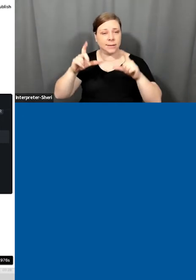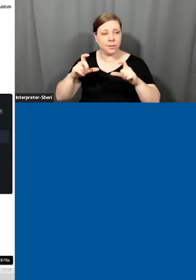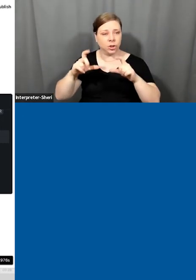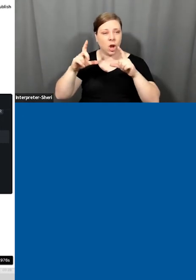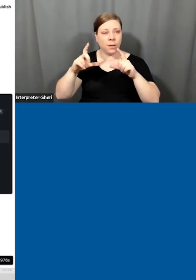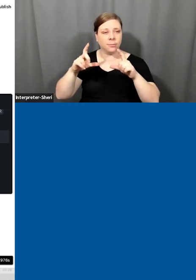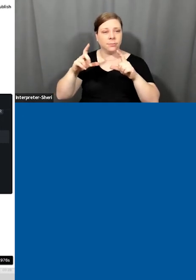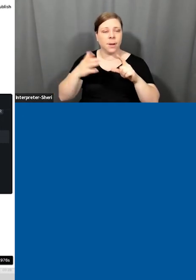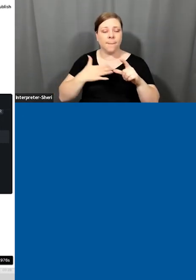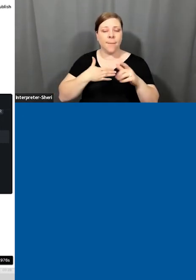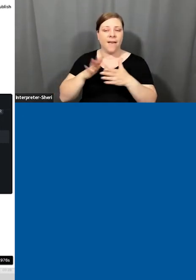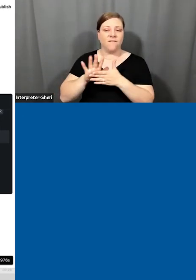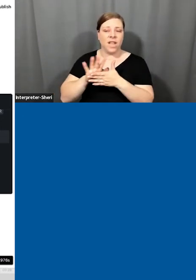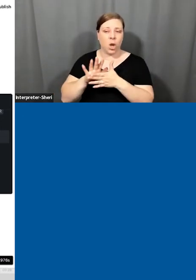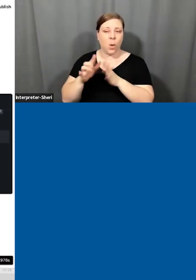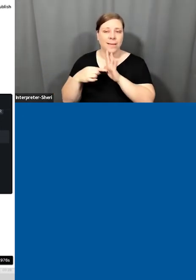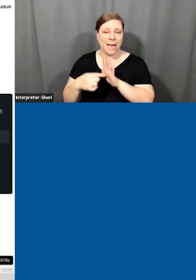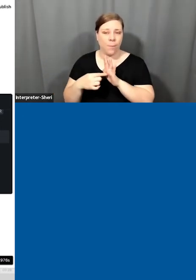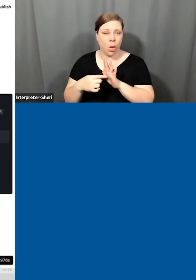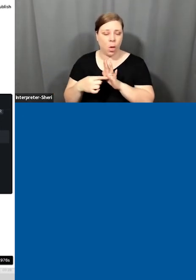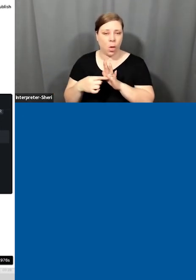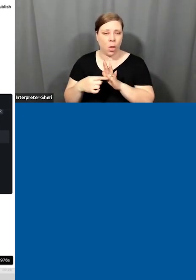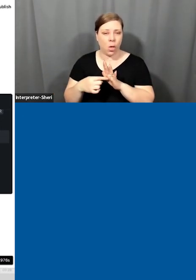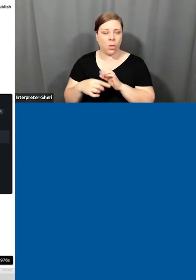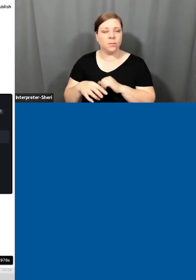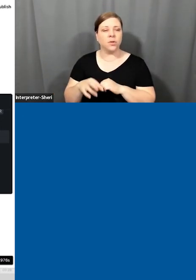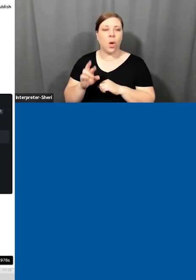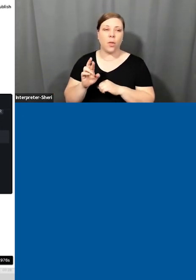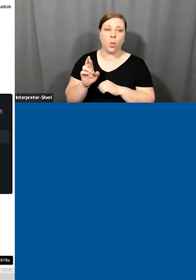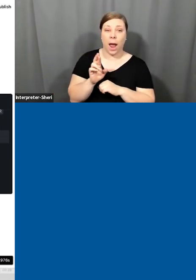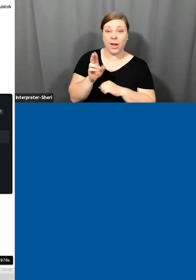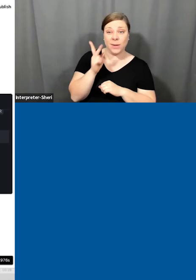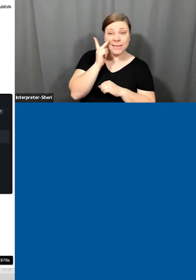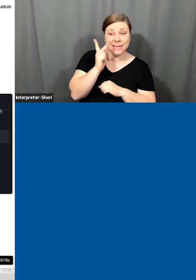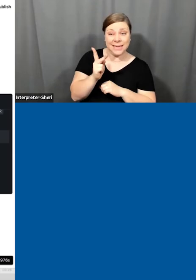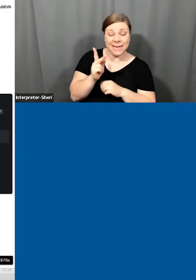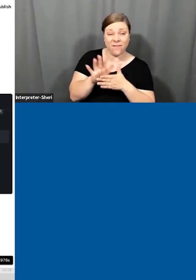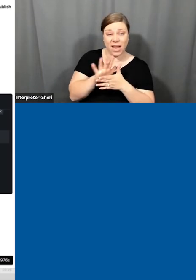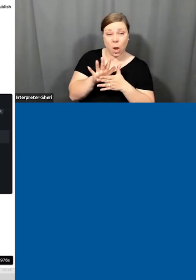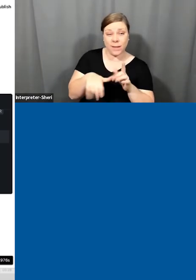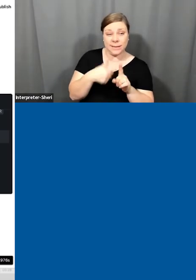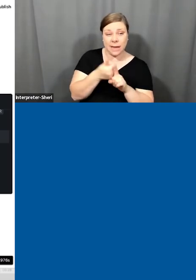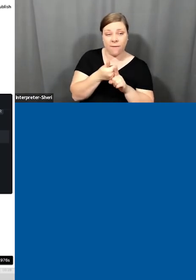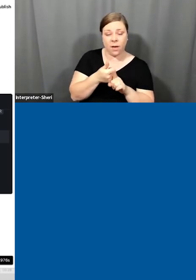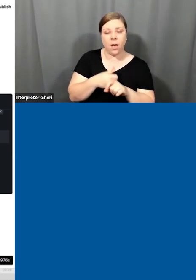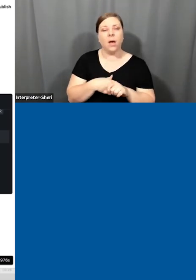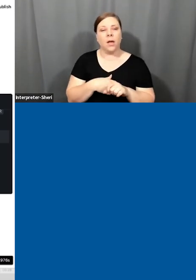that I have in Descript. This is cropped so on the right side, you would see the actual video itself, but on the left side, you would see the transcript all written out.